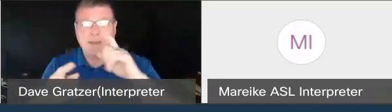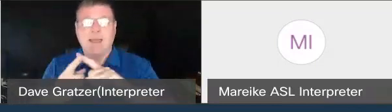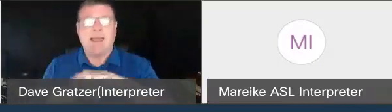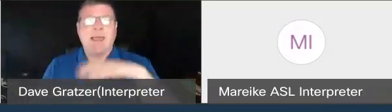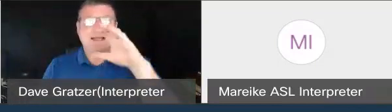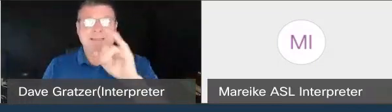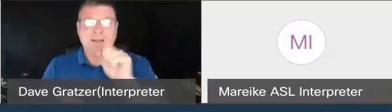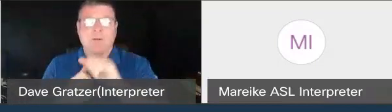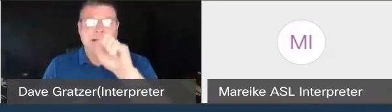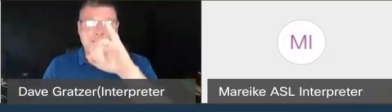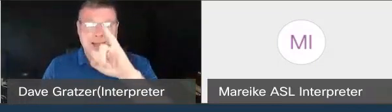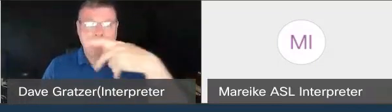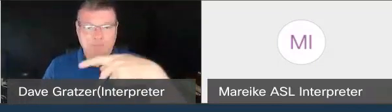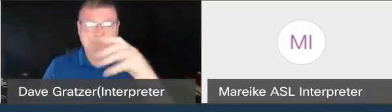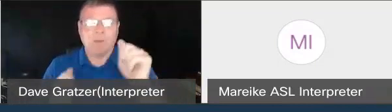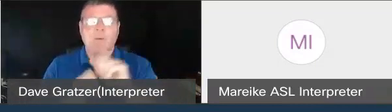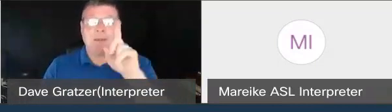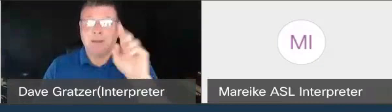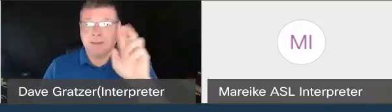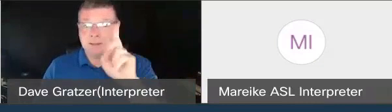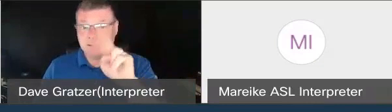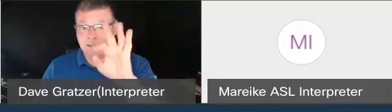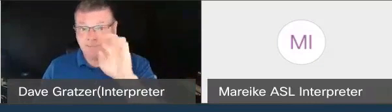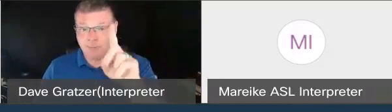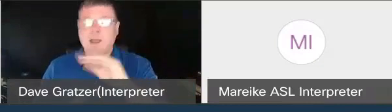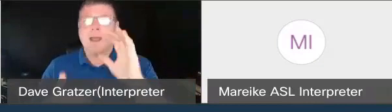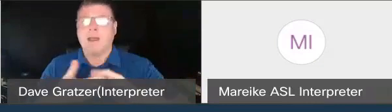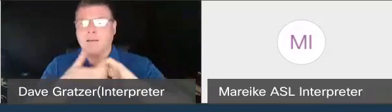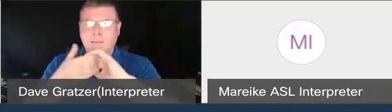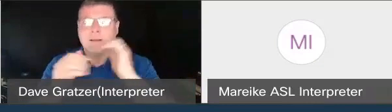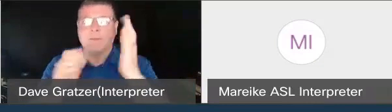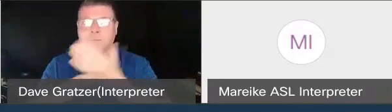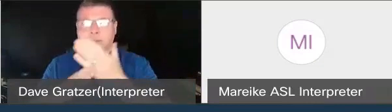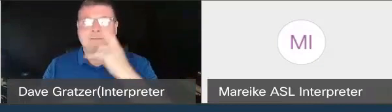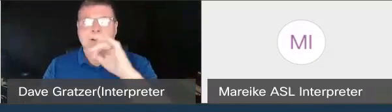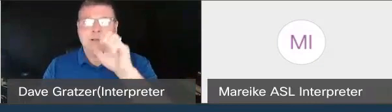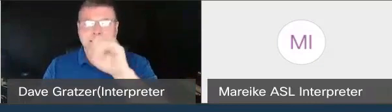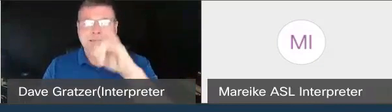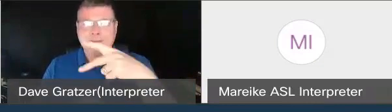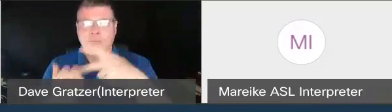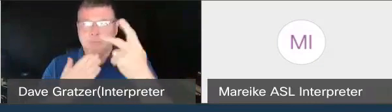with Dr. Dunford and served as a liaison officer for the SIP program, uh, for many years.